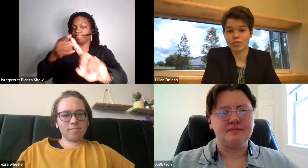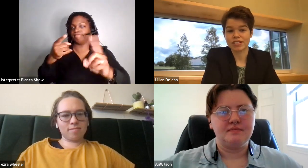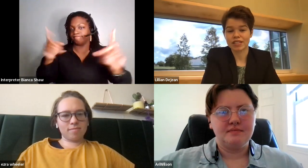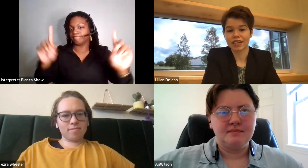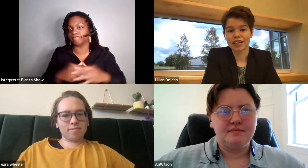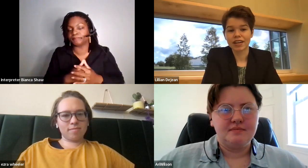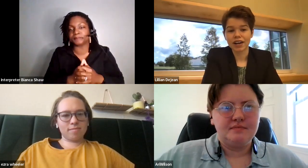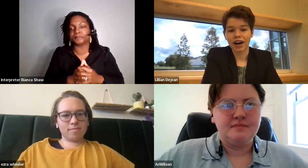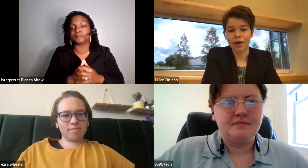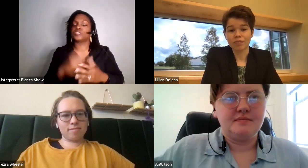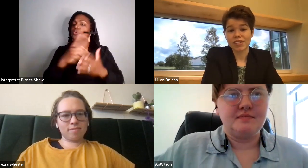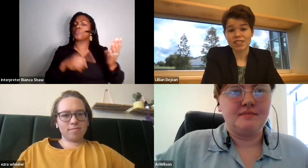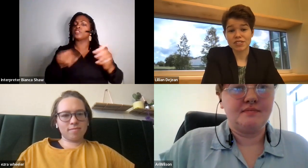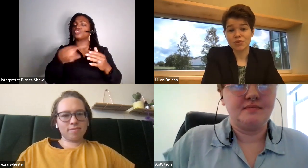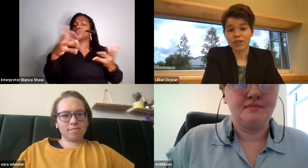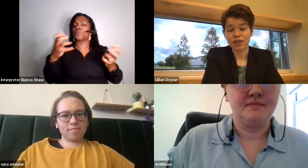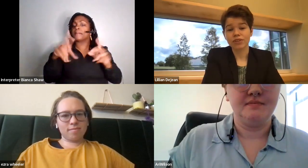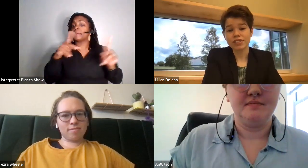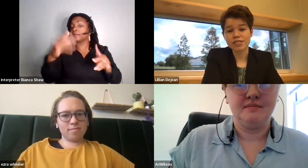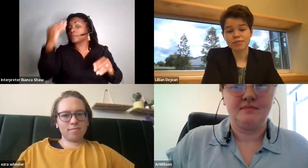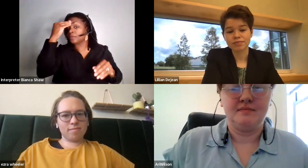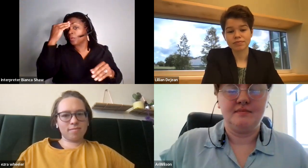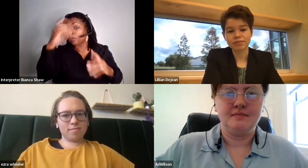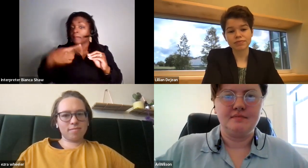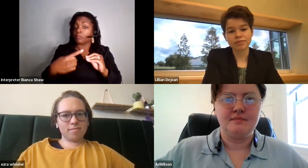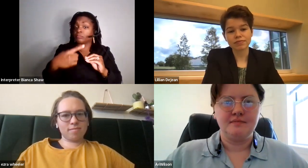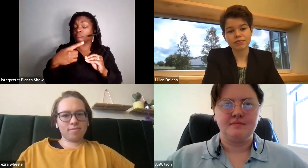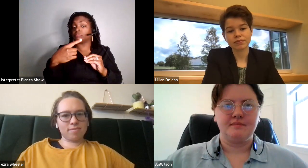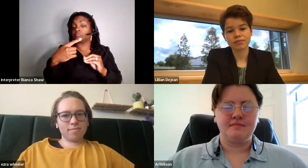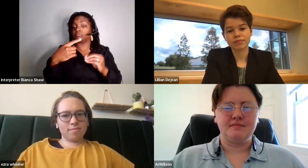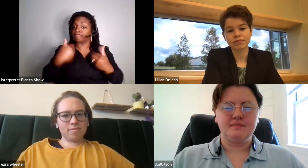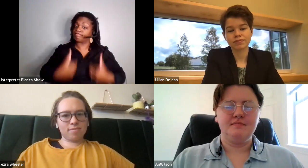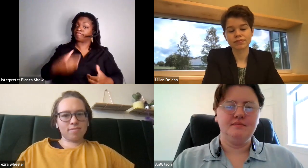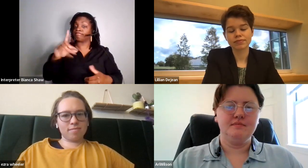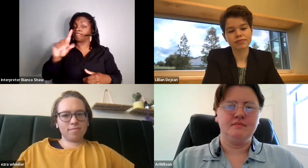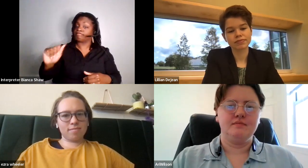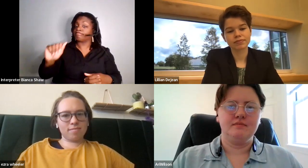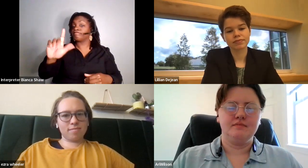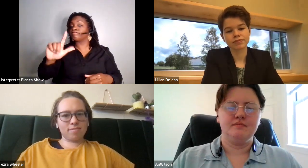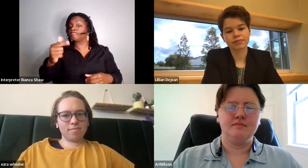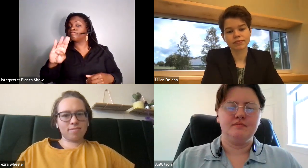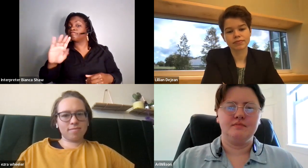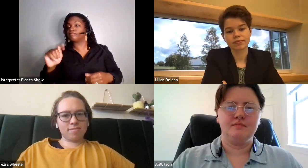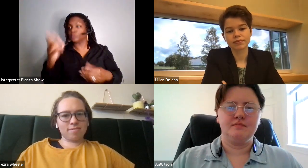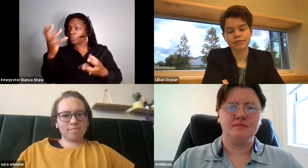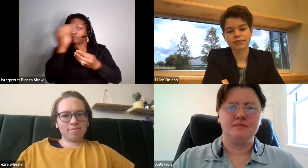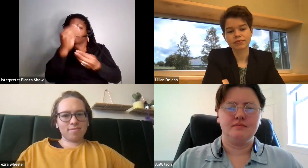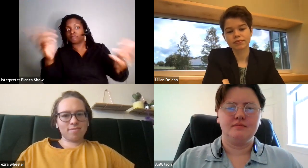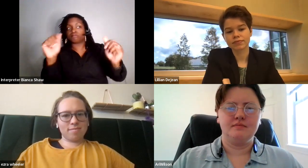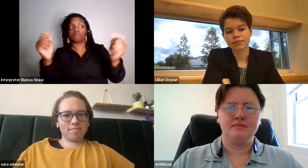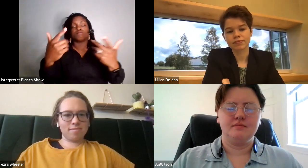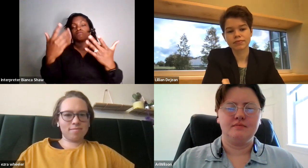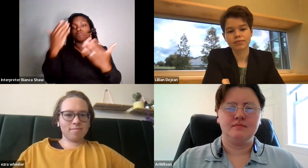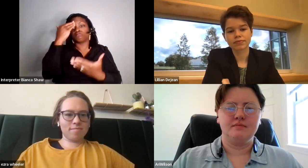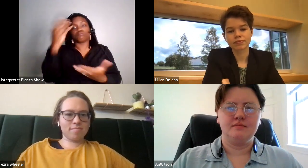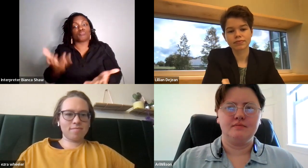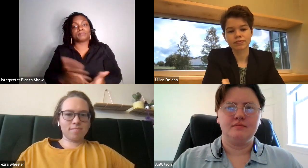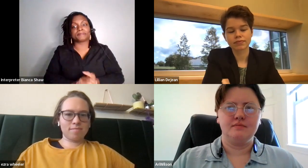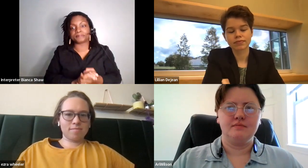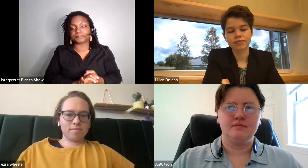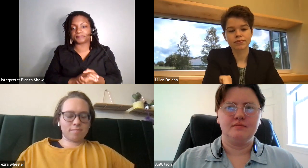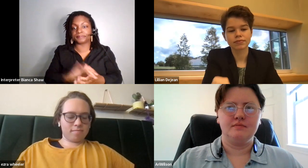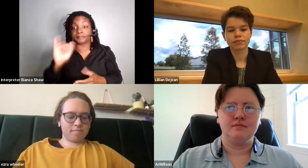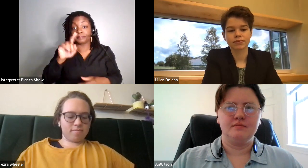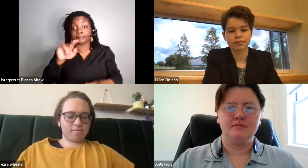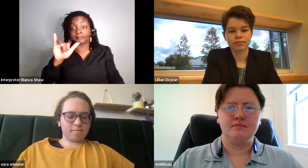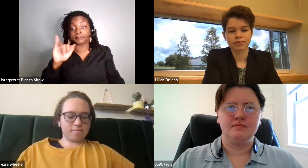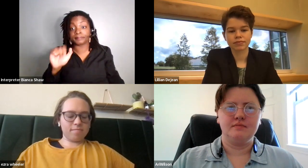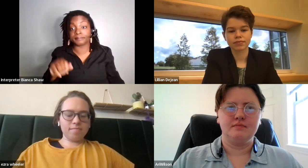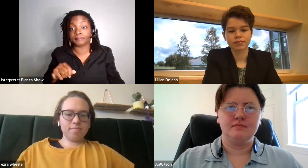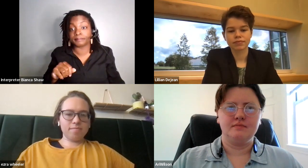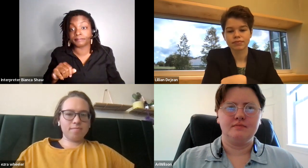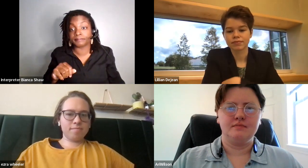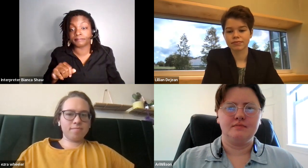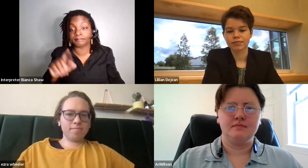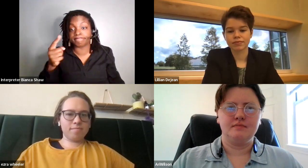And LGBT. is he? Do you want to go first?